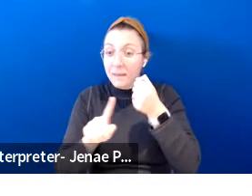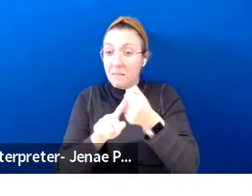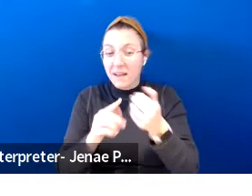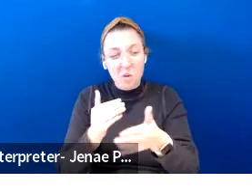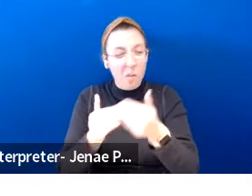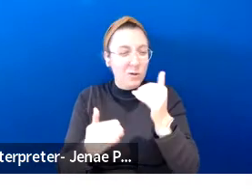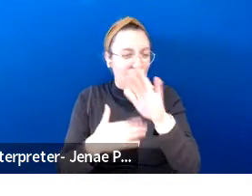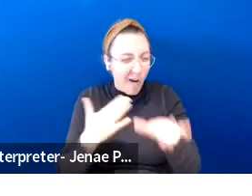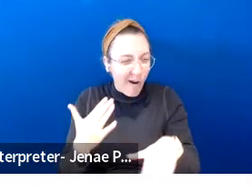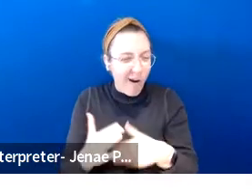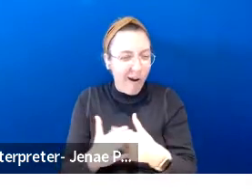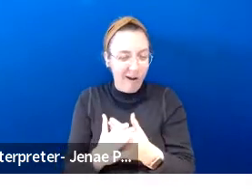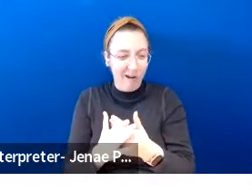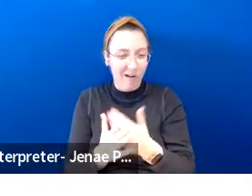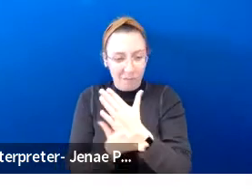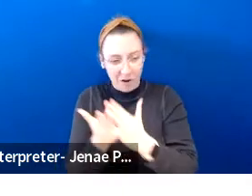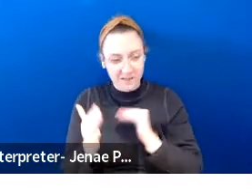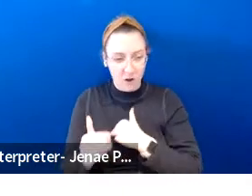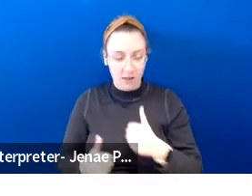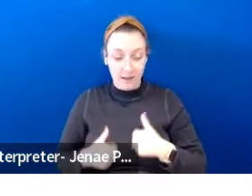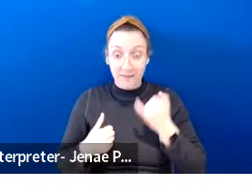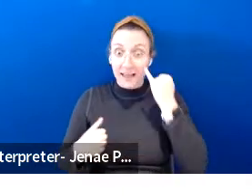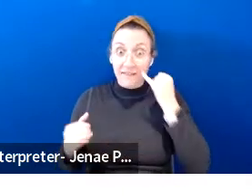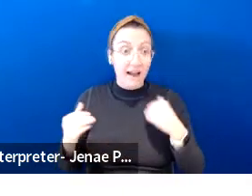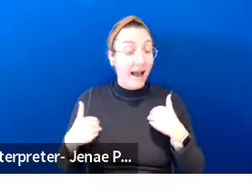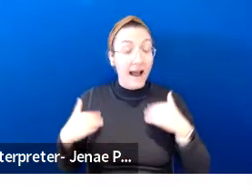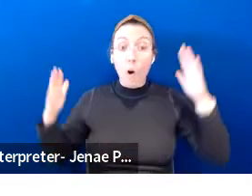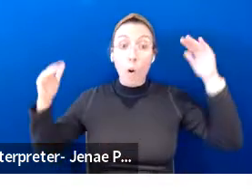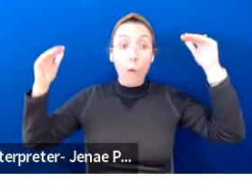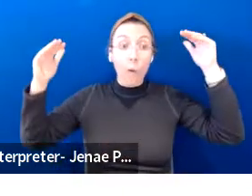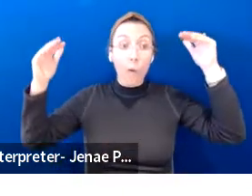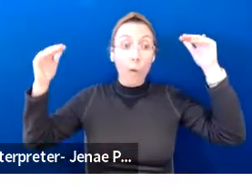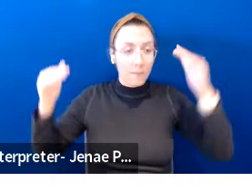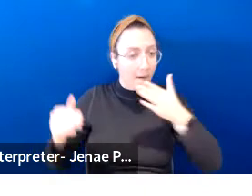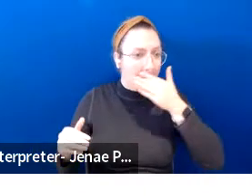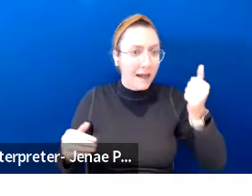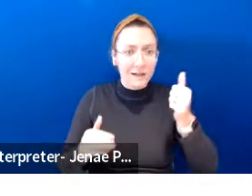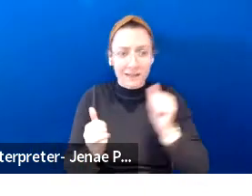If we have a high level of hope, we're going to see better in athletics. We're going to have better physical health.